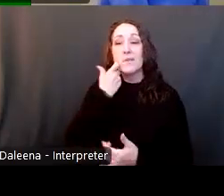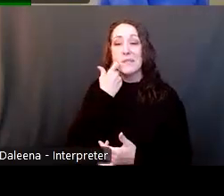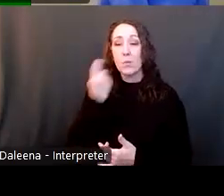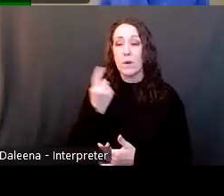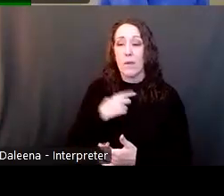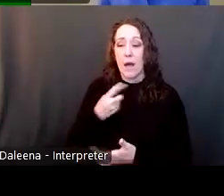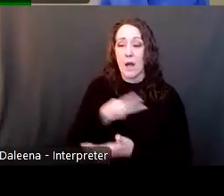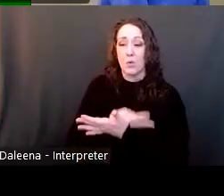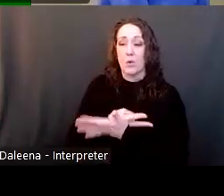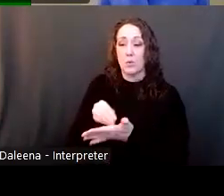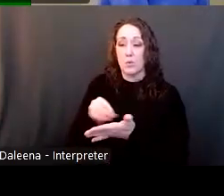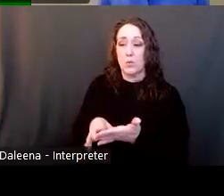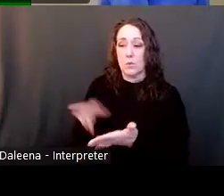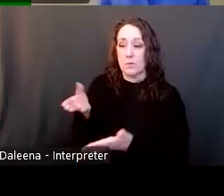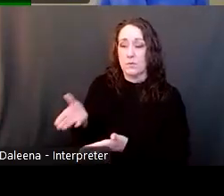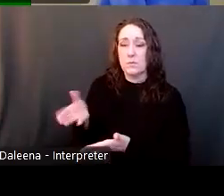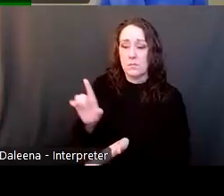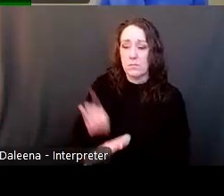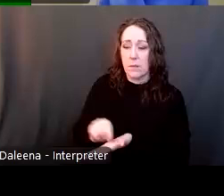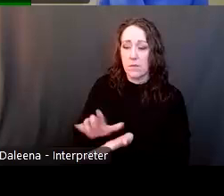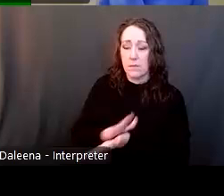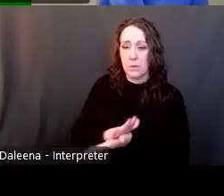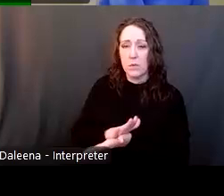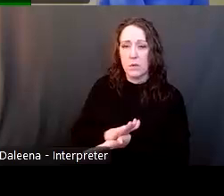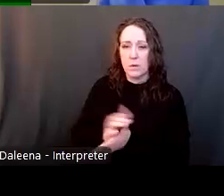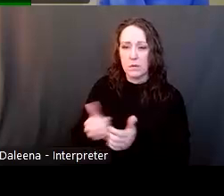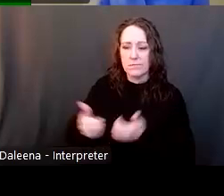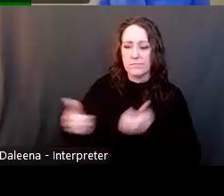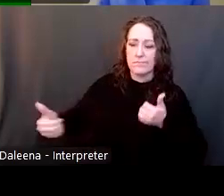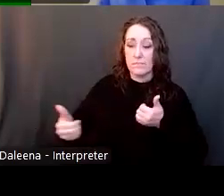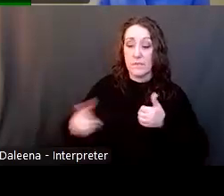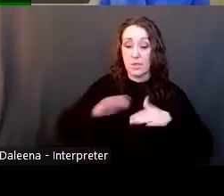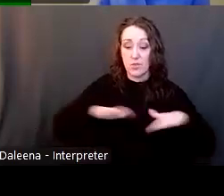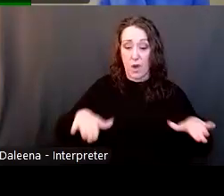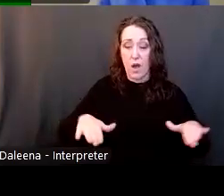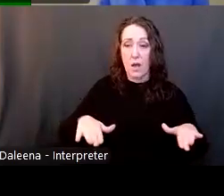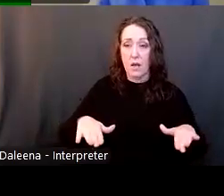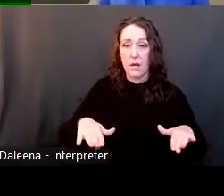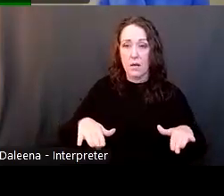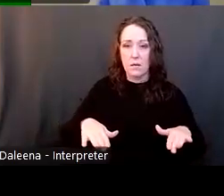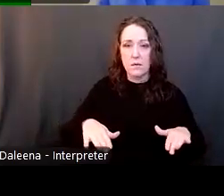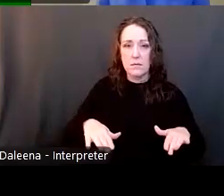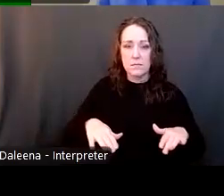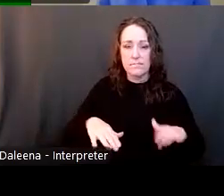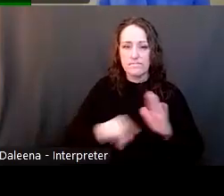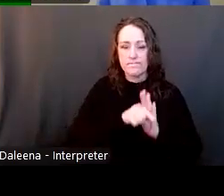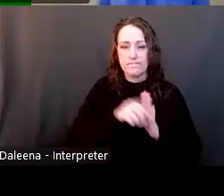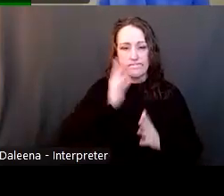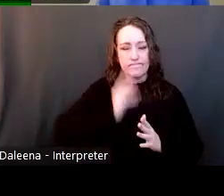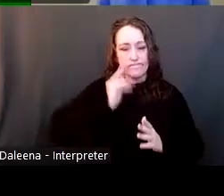students uh published a paper distinguishing between childhood adversity um and childhood